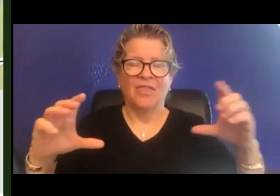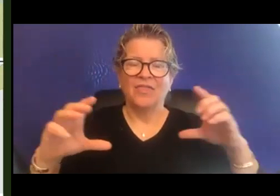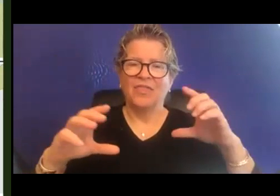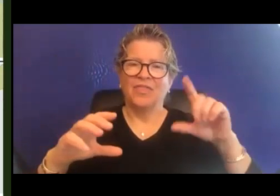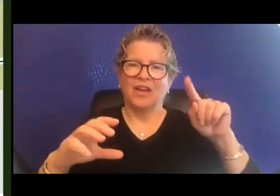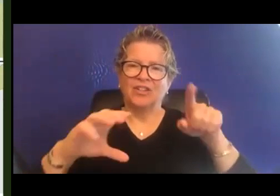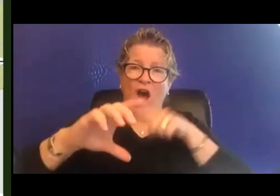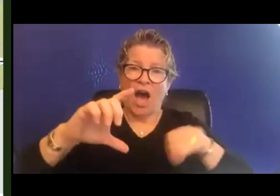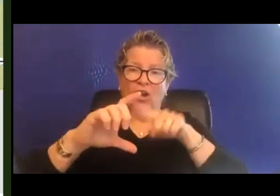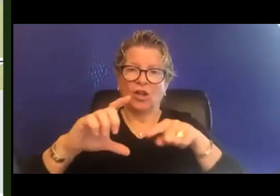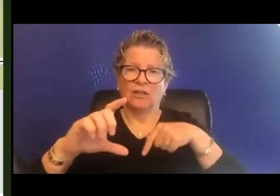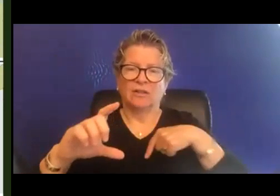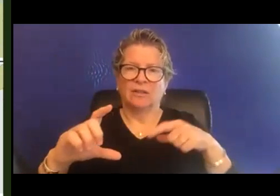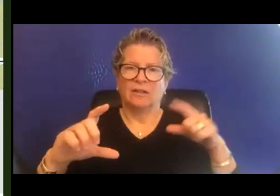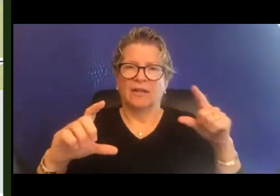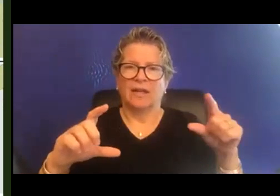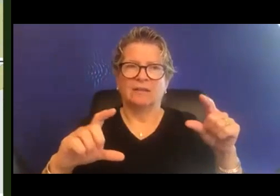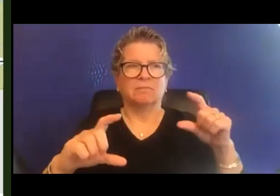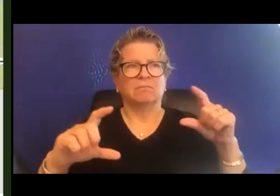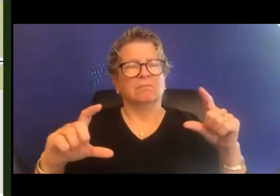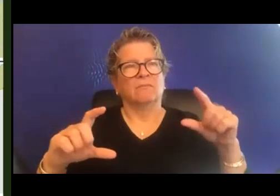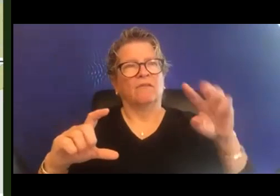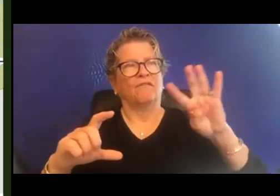is about 2 inches in all directions beyond that.